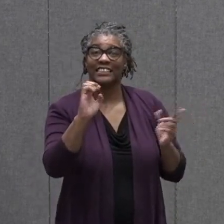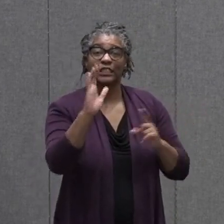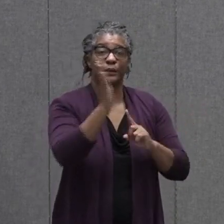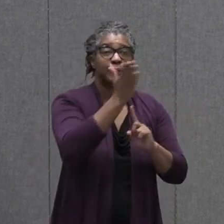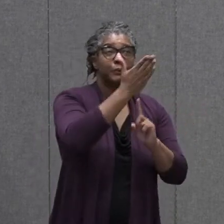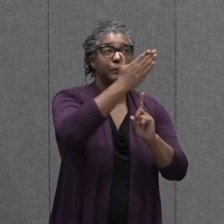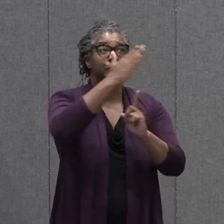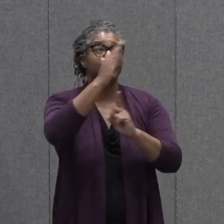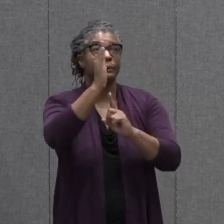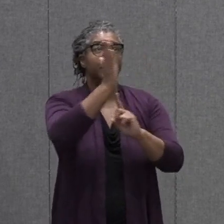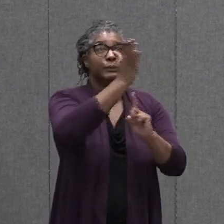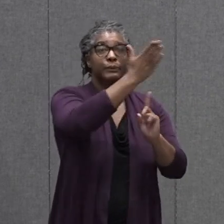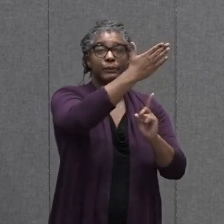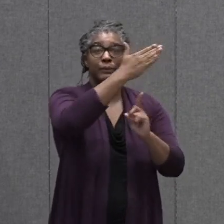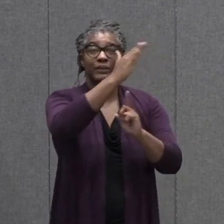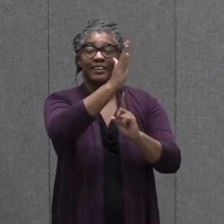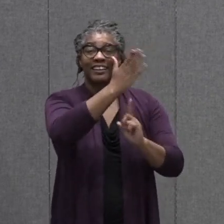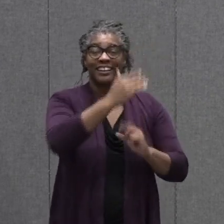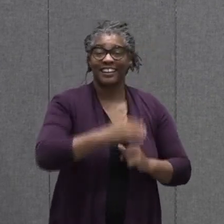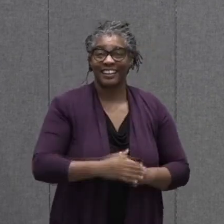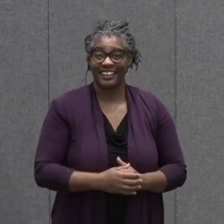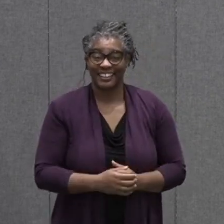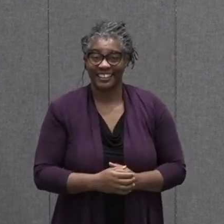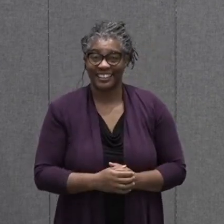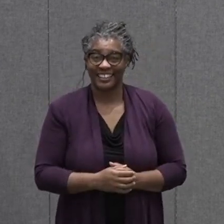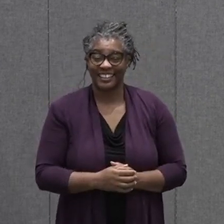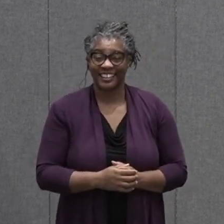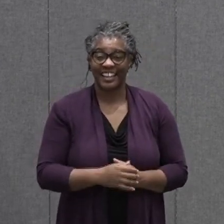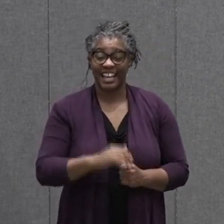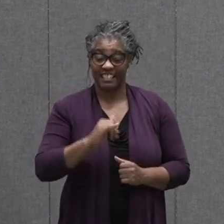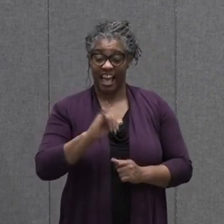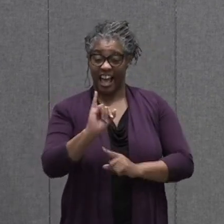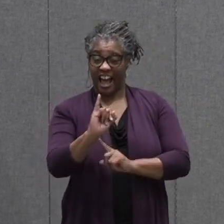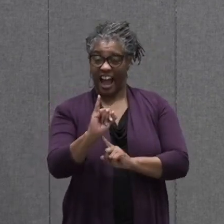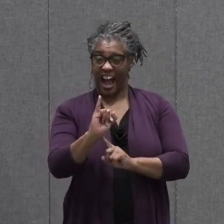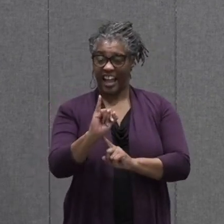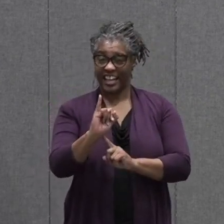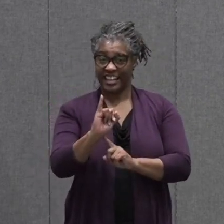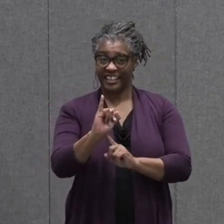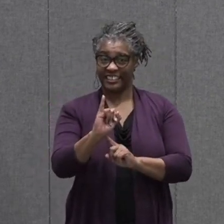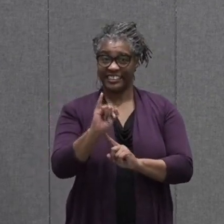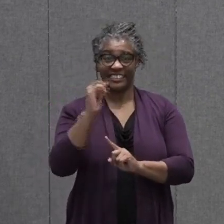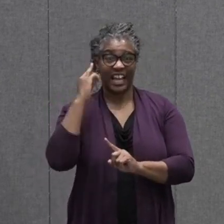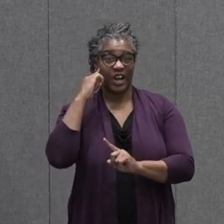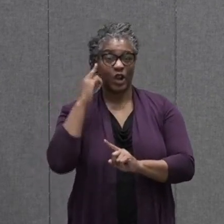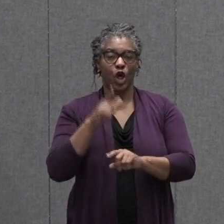Kite has a long i sound in it. Remember, you can tap out the word first